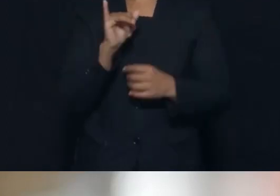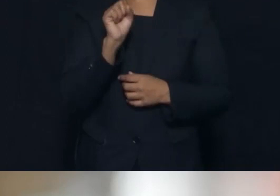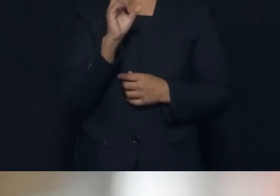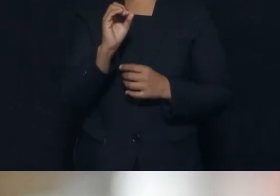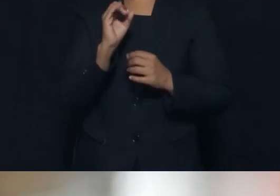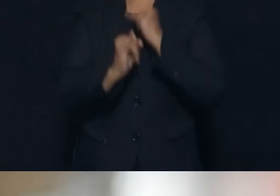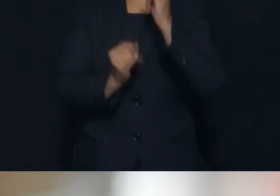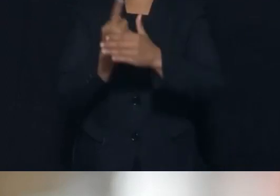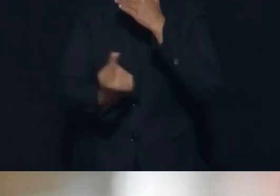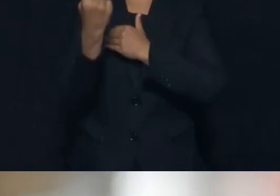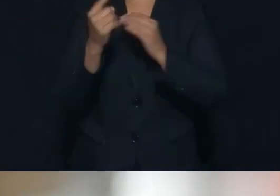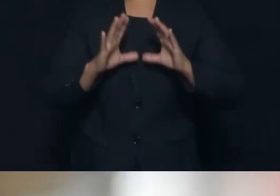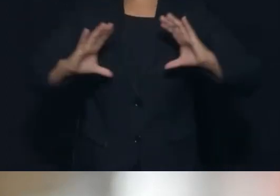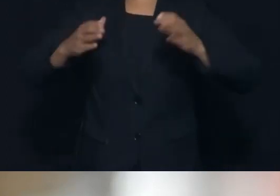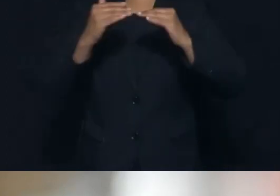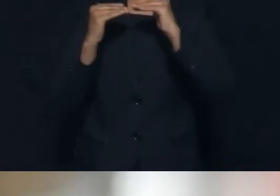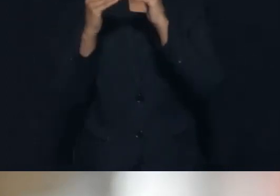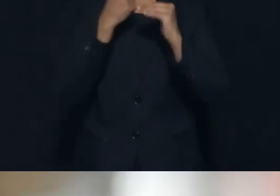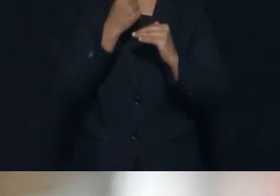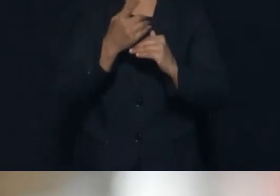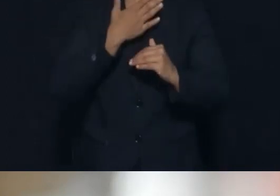Thank you. For a concise answer.